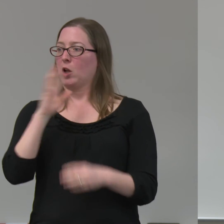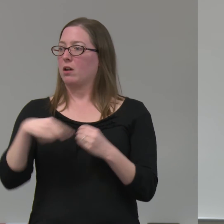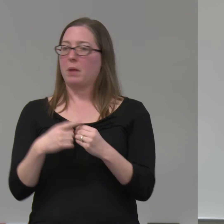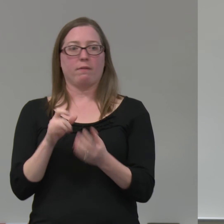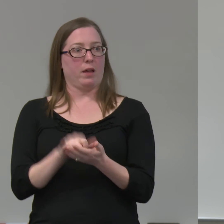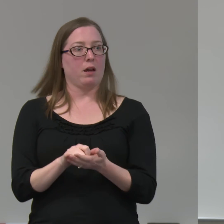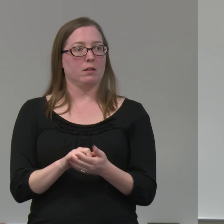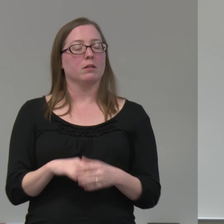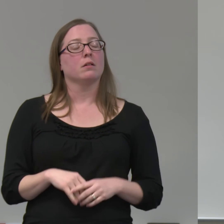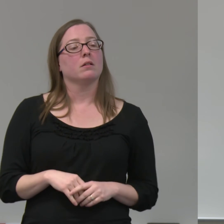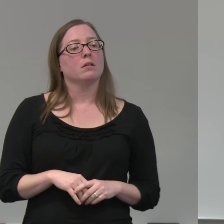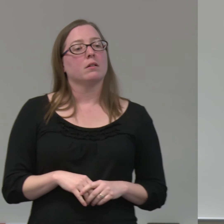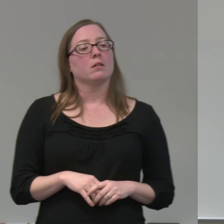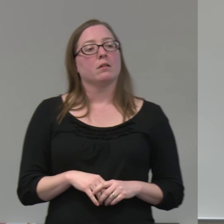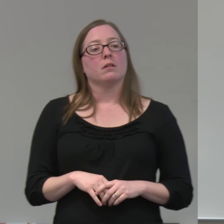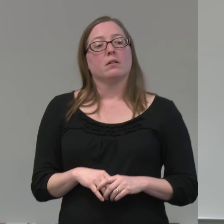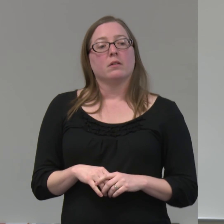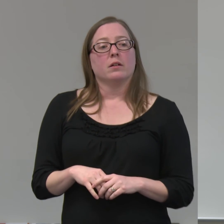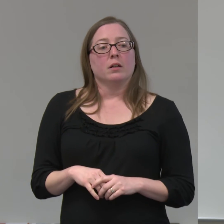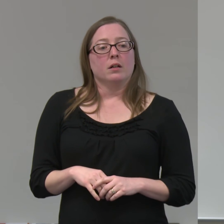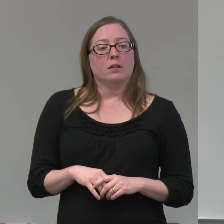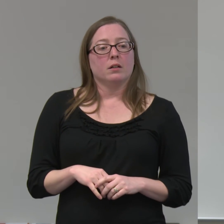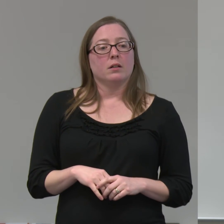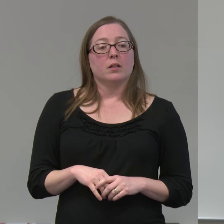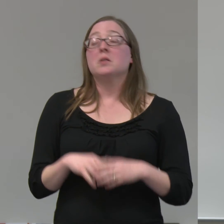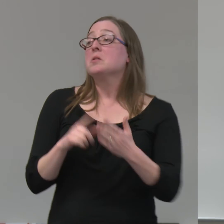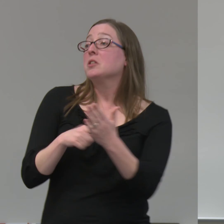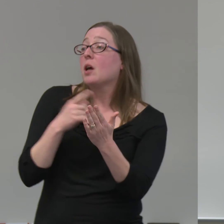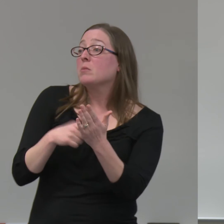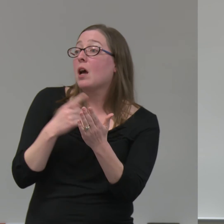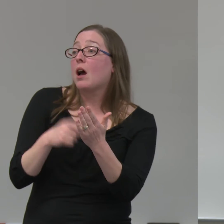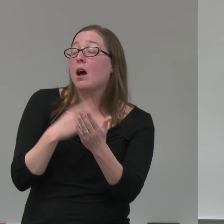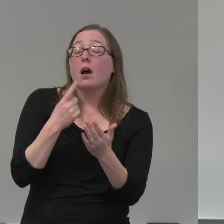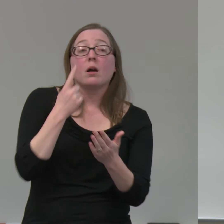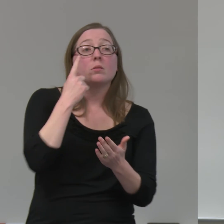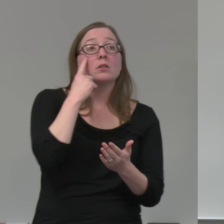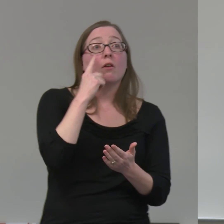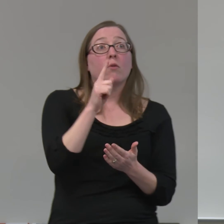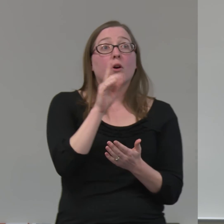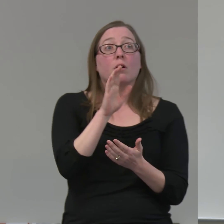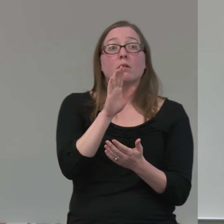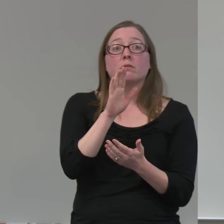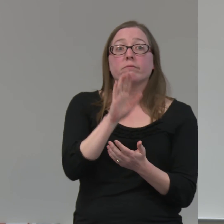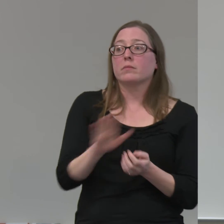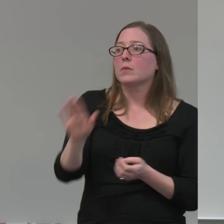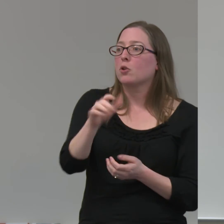Obviously, sometimes you choose professors that you didn't do research. Well, they need to be people that know you well,